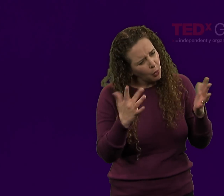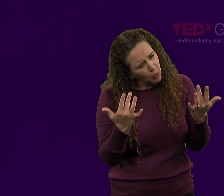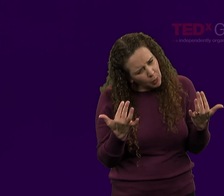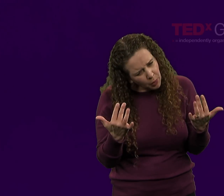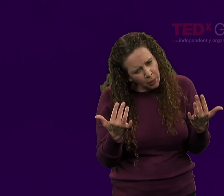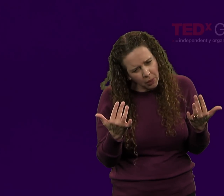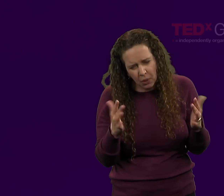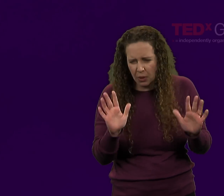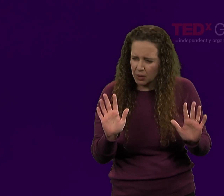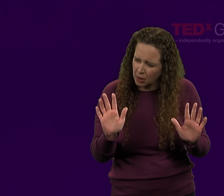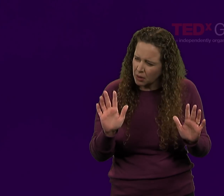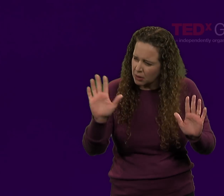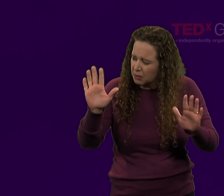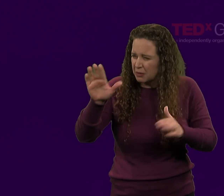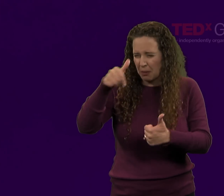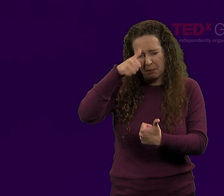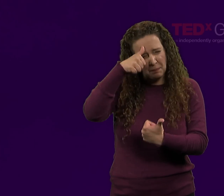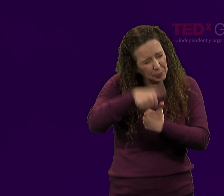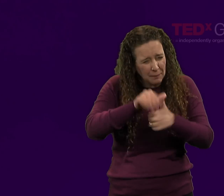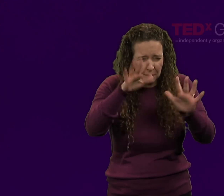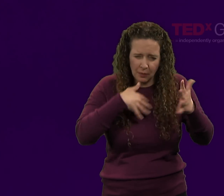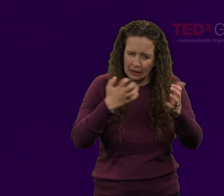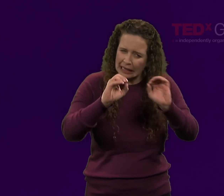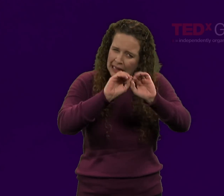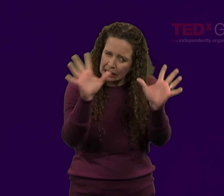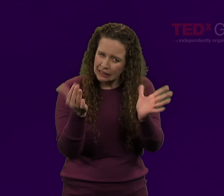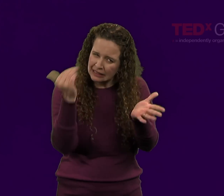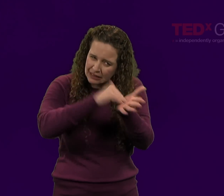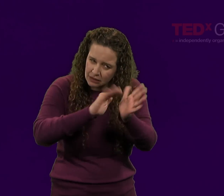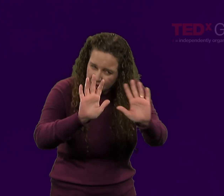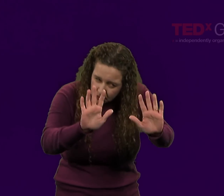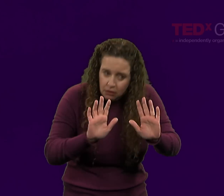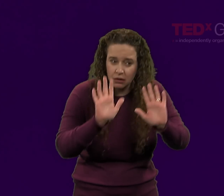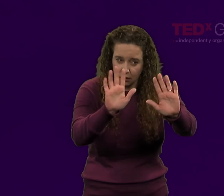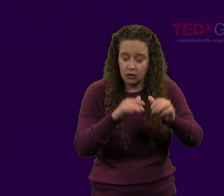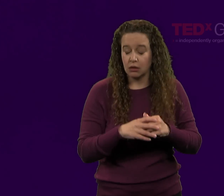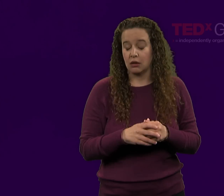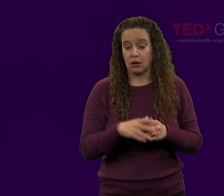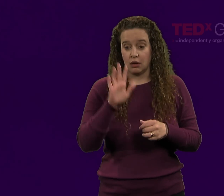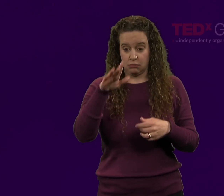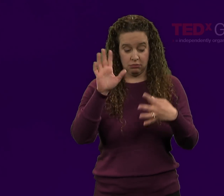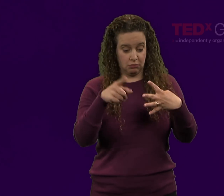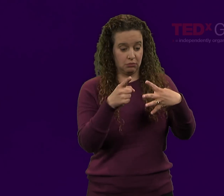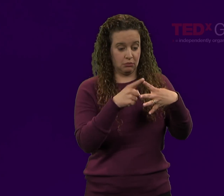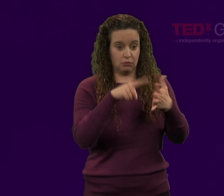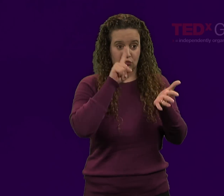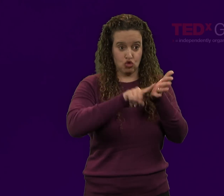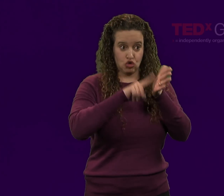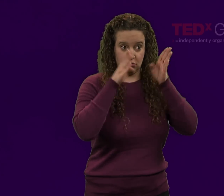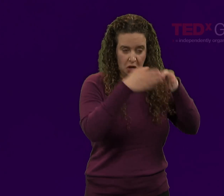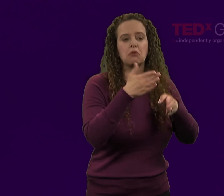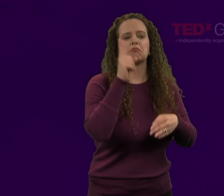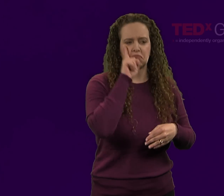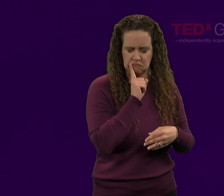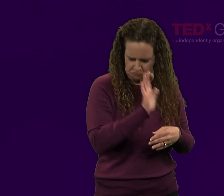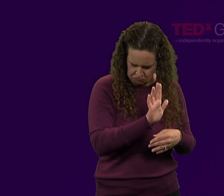Unquestionably, that night be seeming to be true based on the numbers alone. But again, it's important we clarify what this money is going towards.